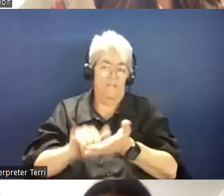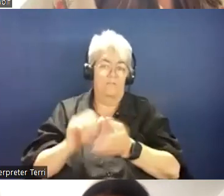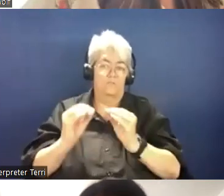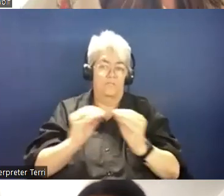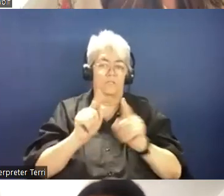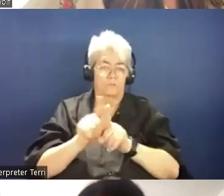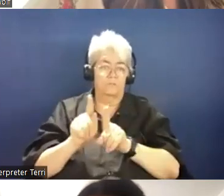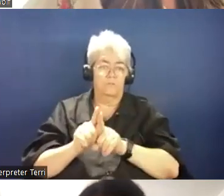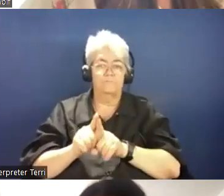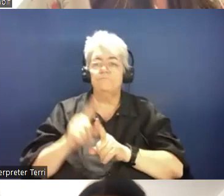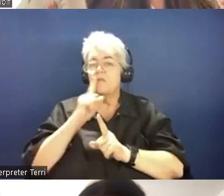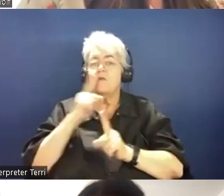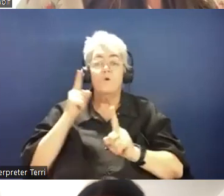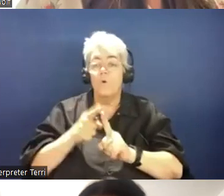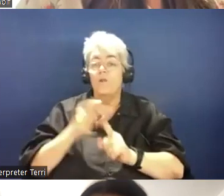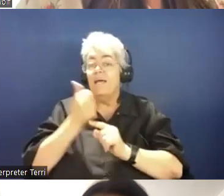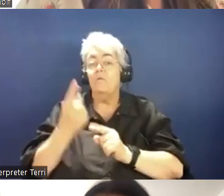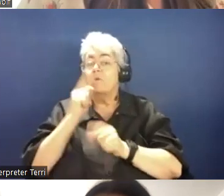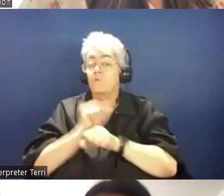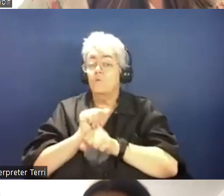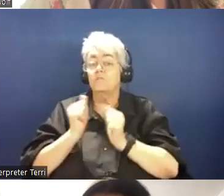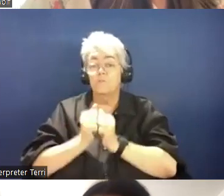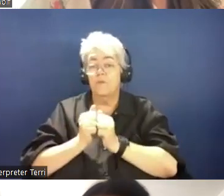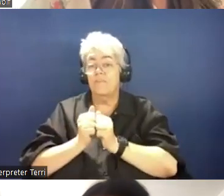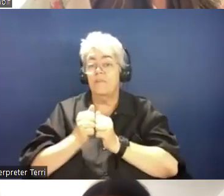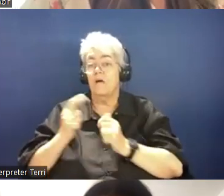The goal is for anyone who's working with a survivor or a kiddo in the courtroom